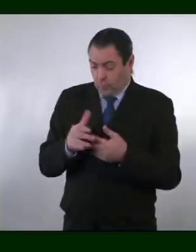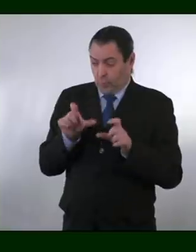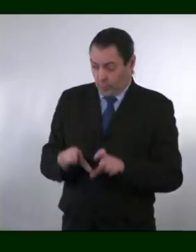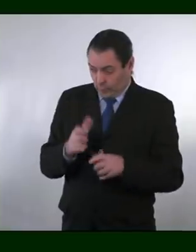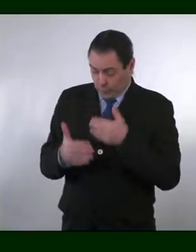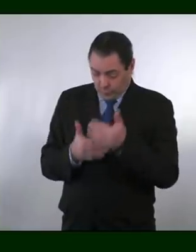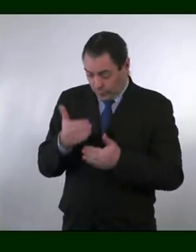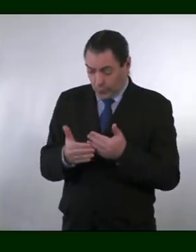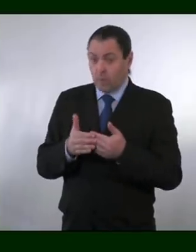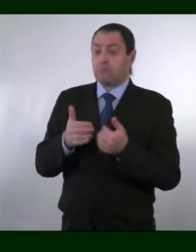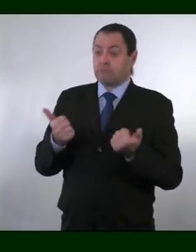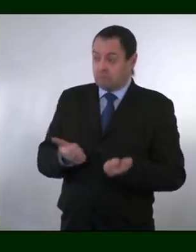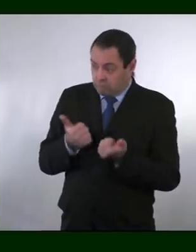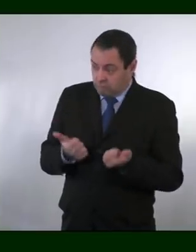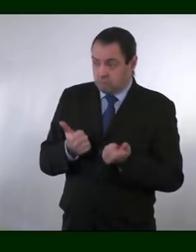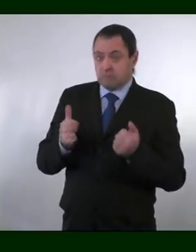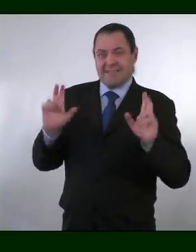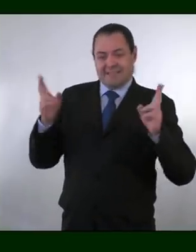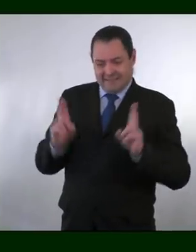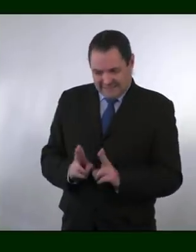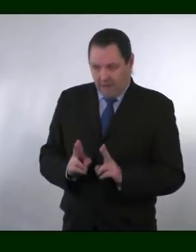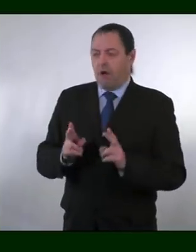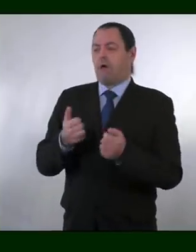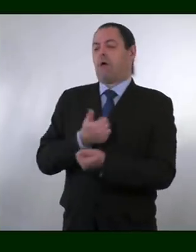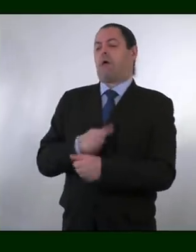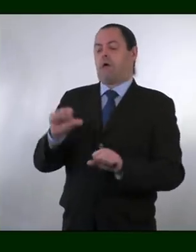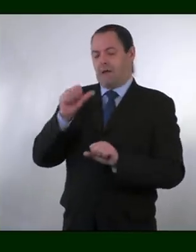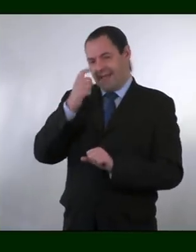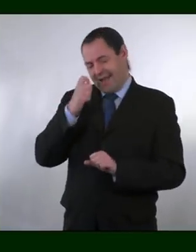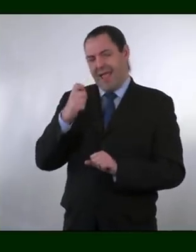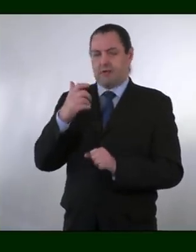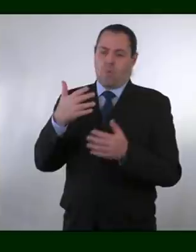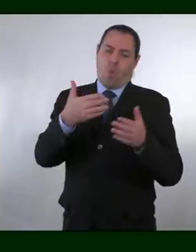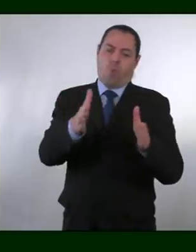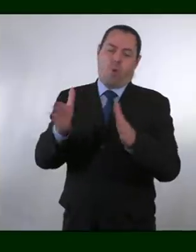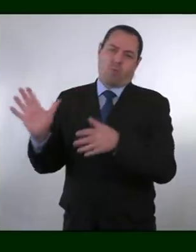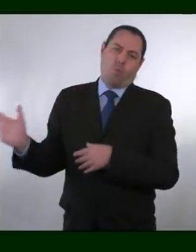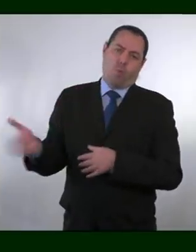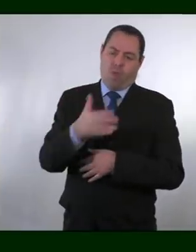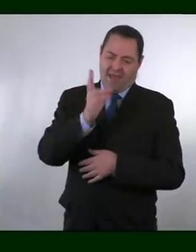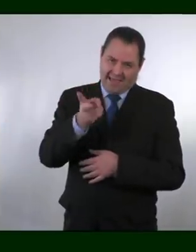as well as we possibly can and allow all retailers to reopen and give them our support with our